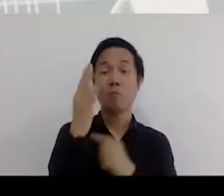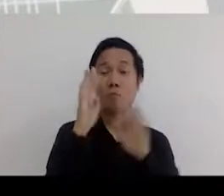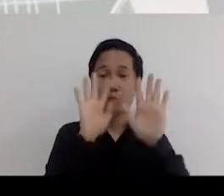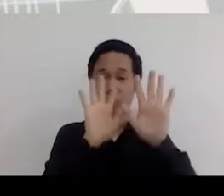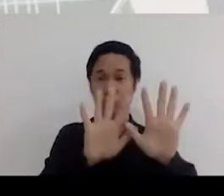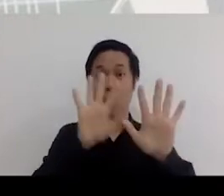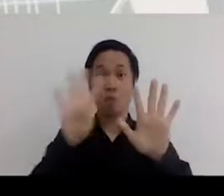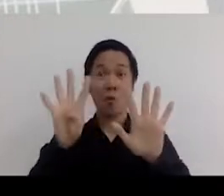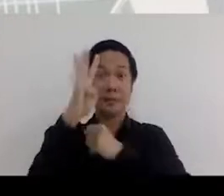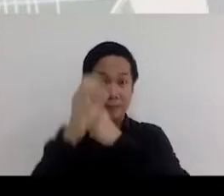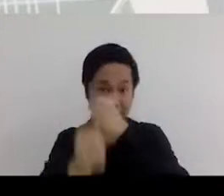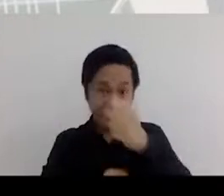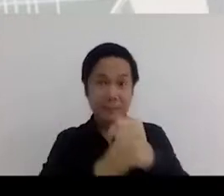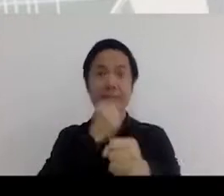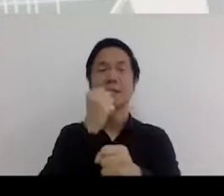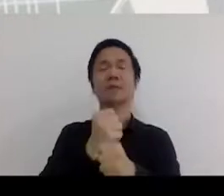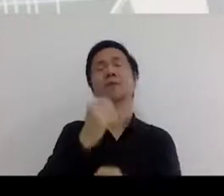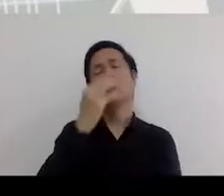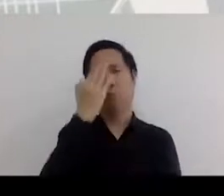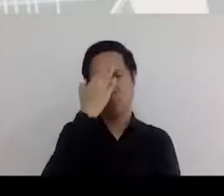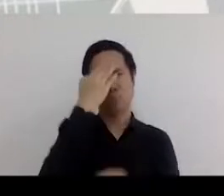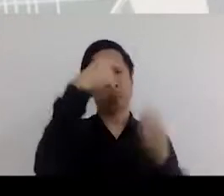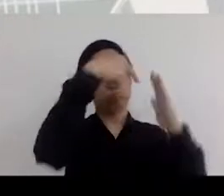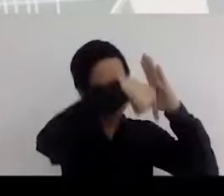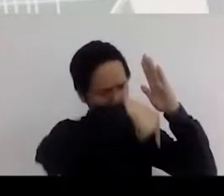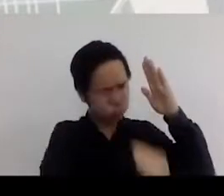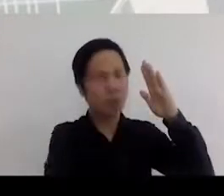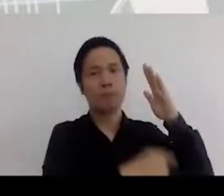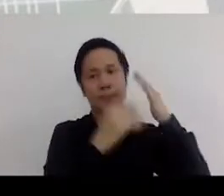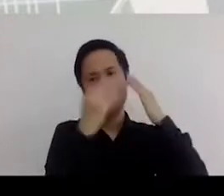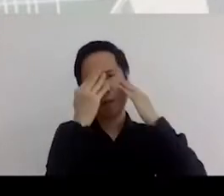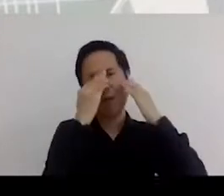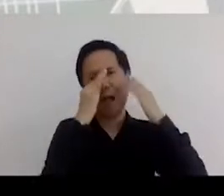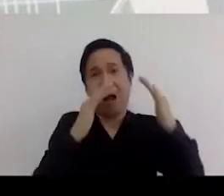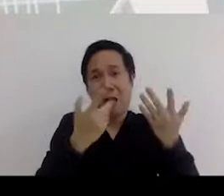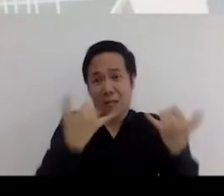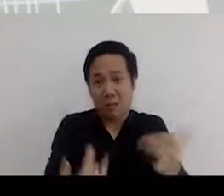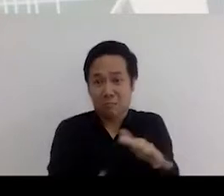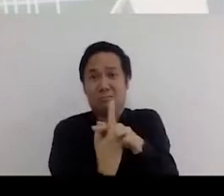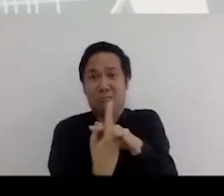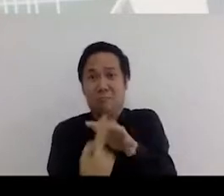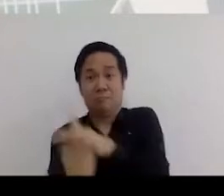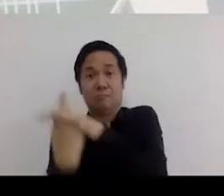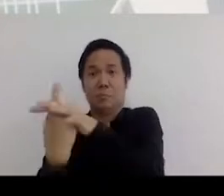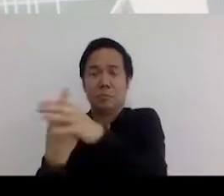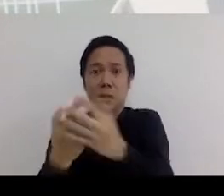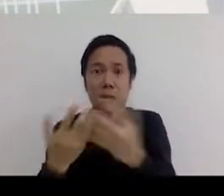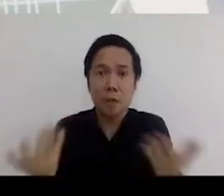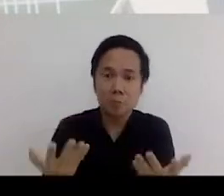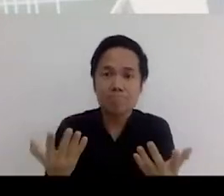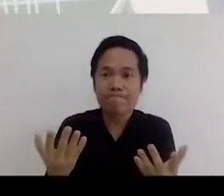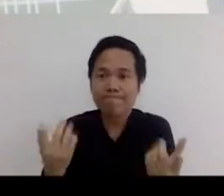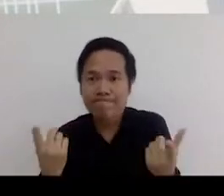she was working at Handicap International as programme director for Serbia and Bosnia.